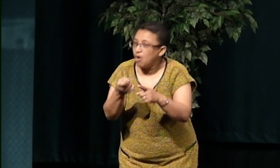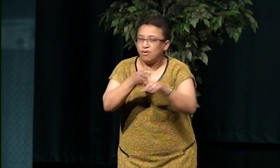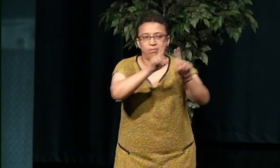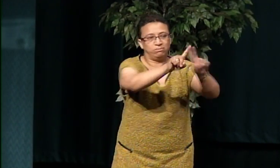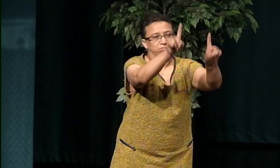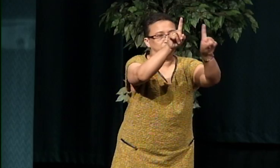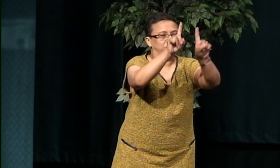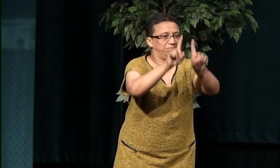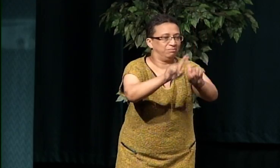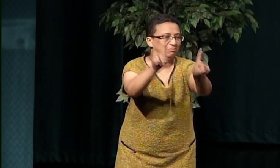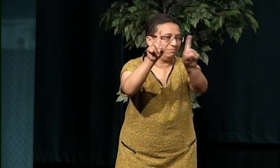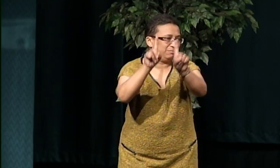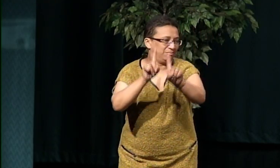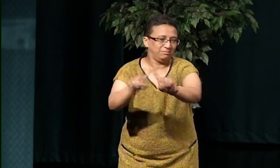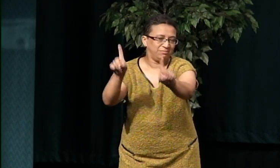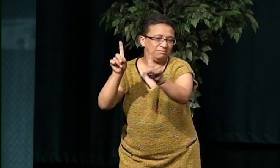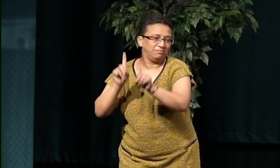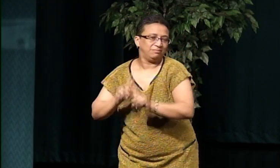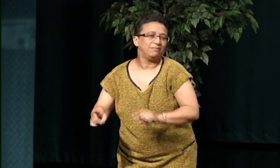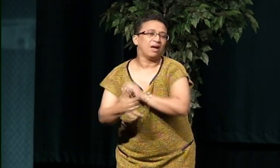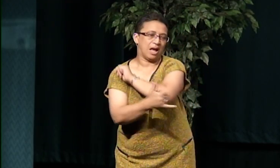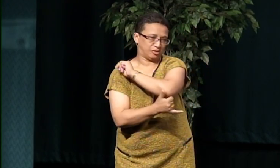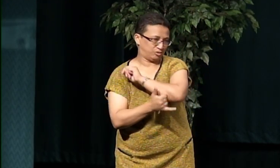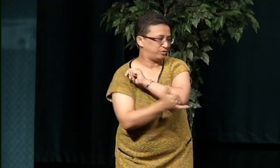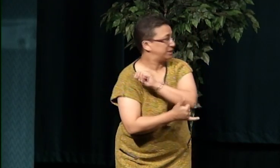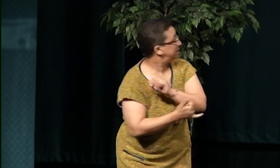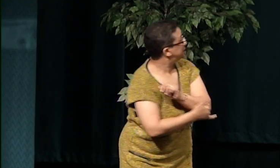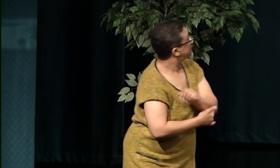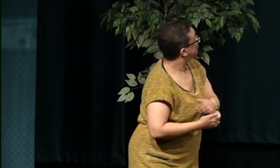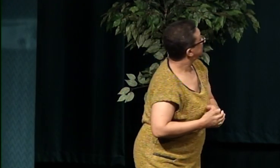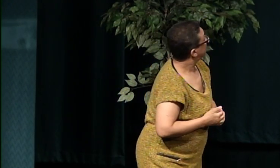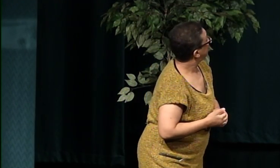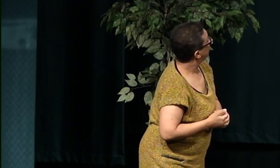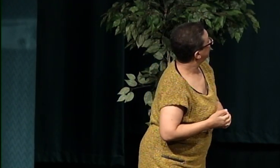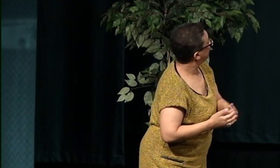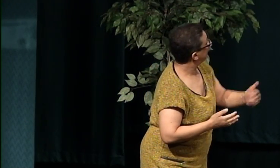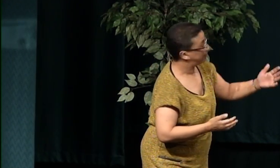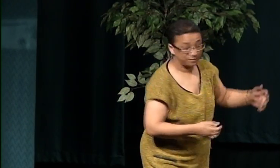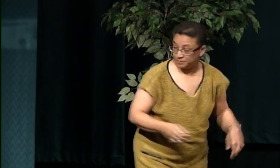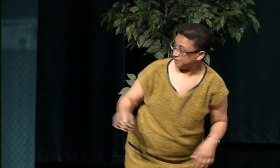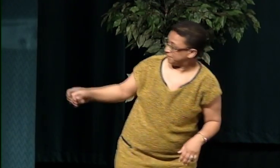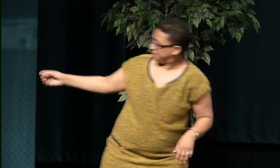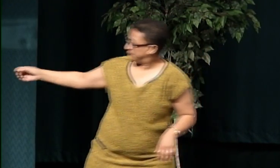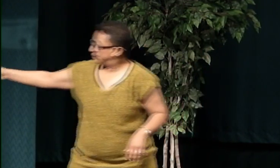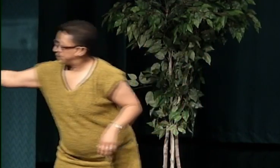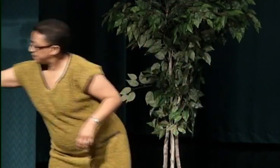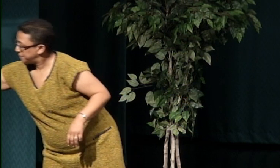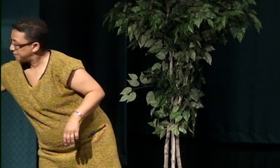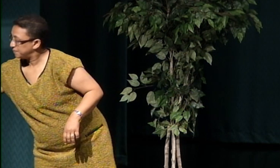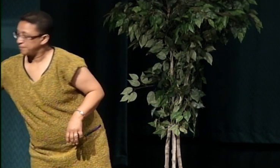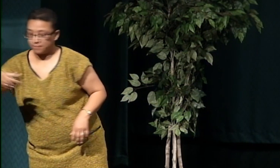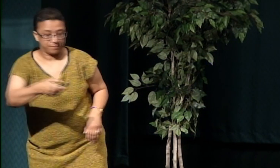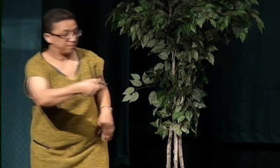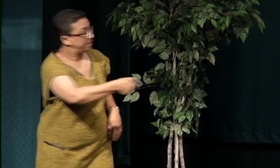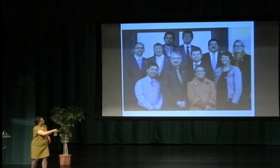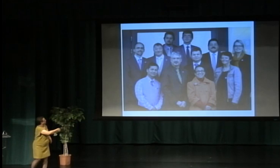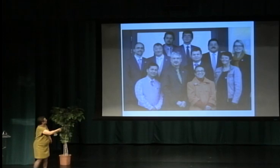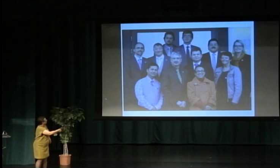And the board members hail from all over the world.